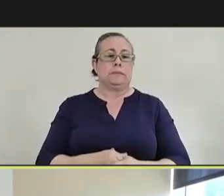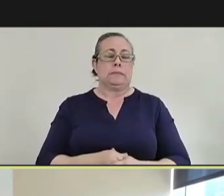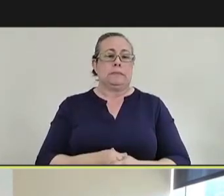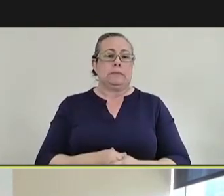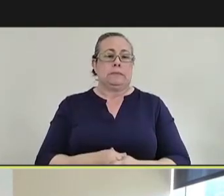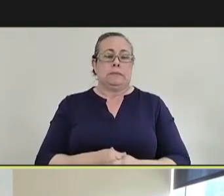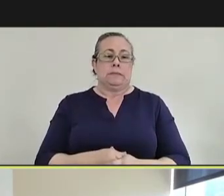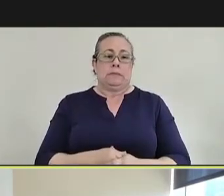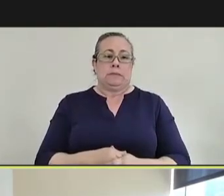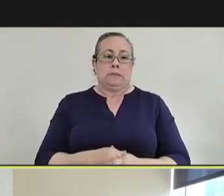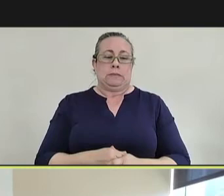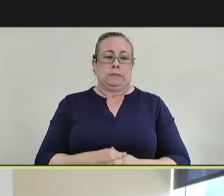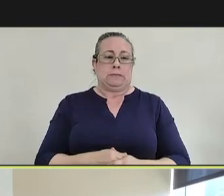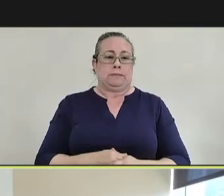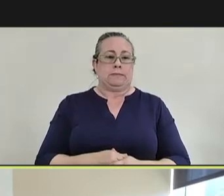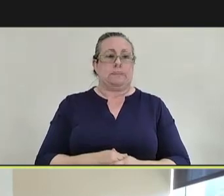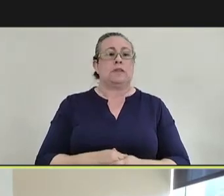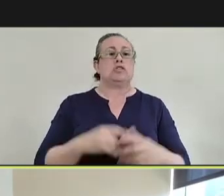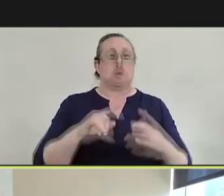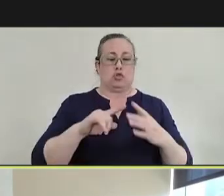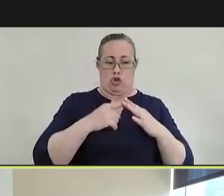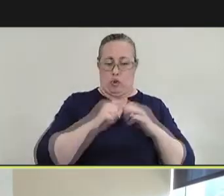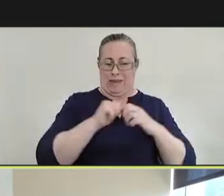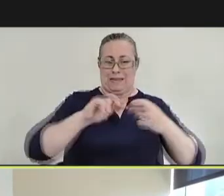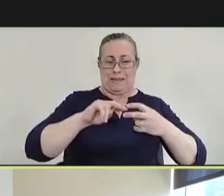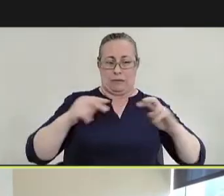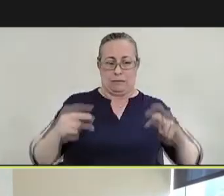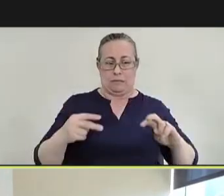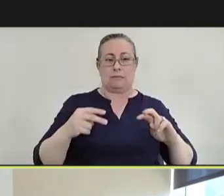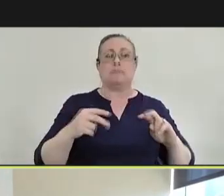Okay, so we're starting with sequence and phylogeny. Here we're developing models for very